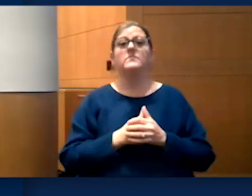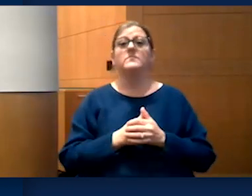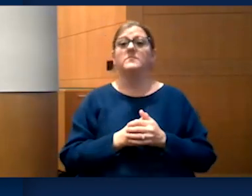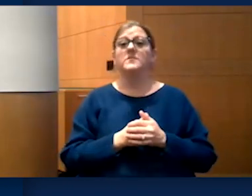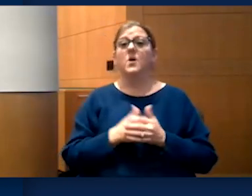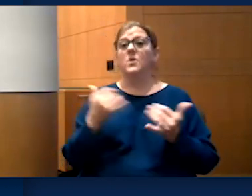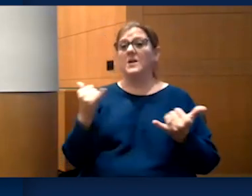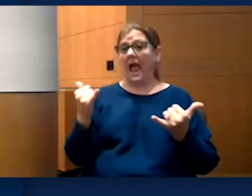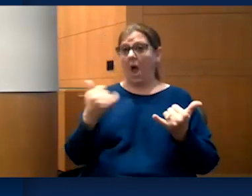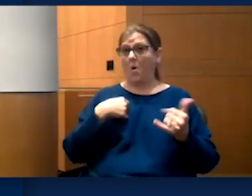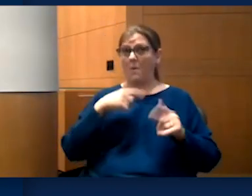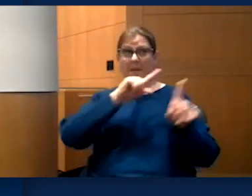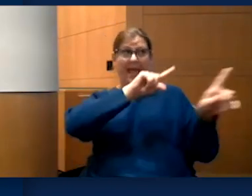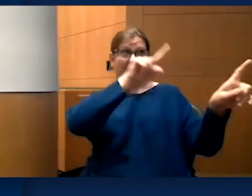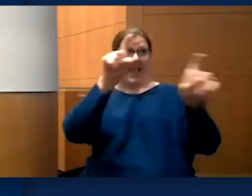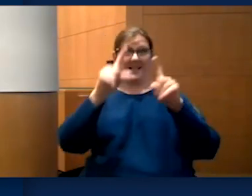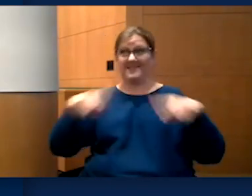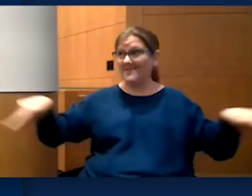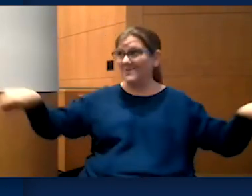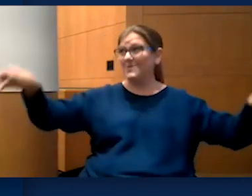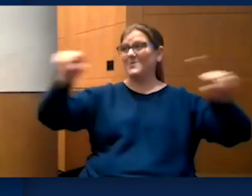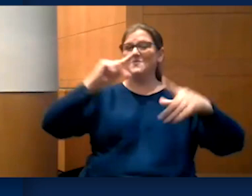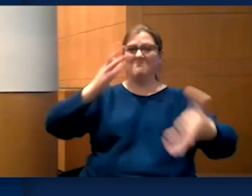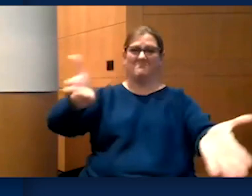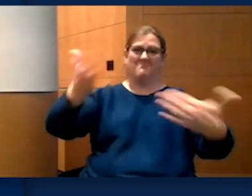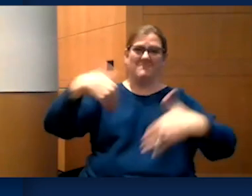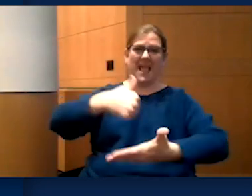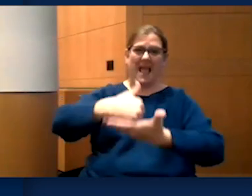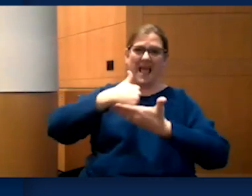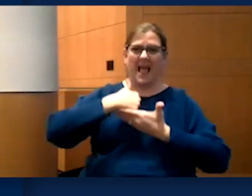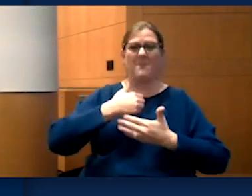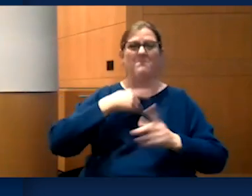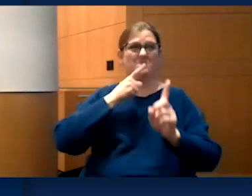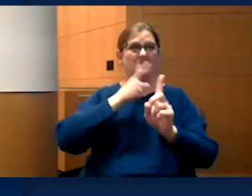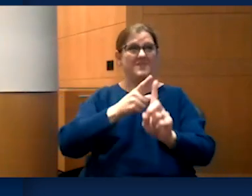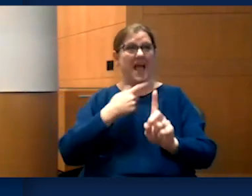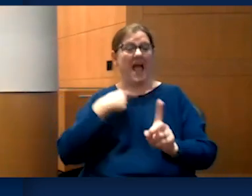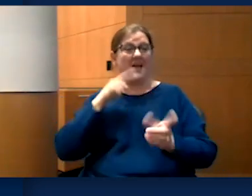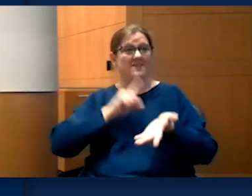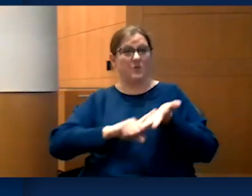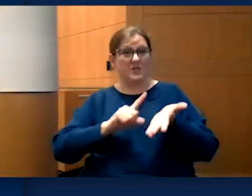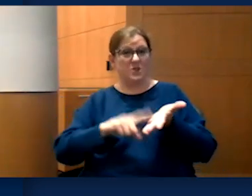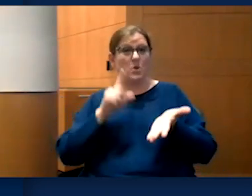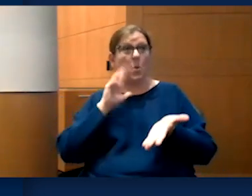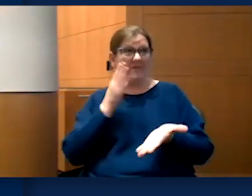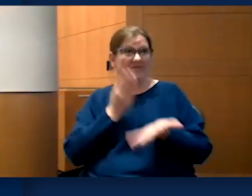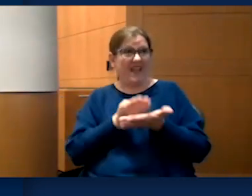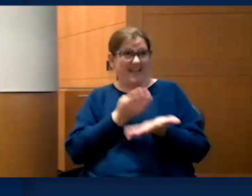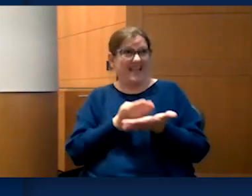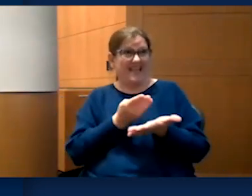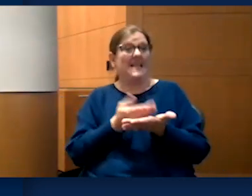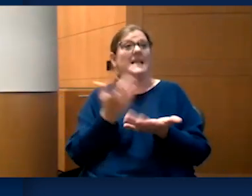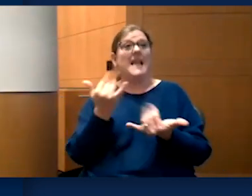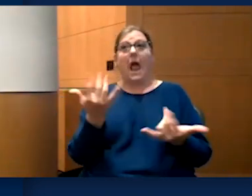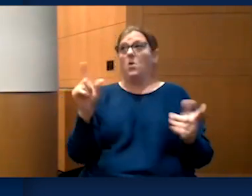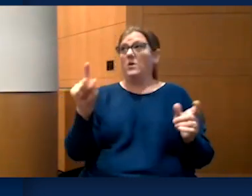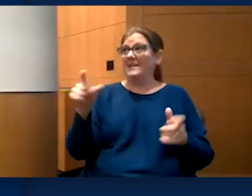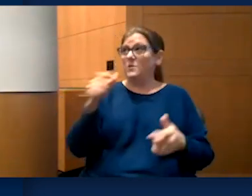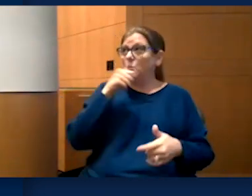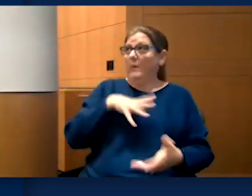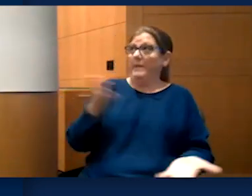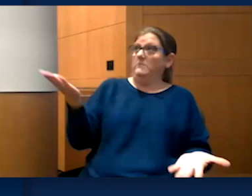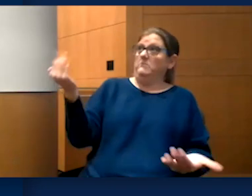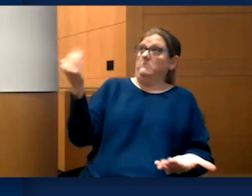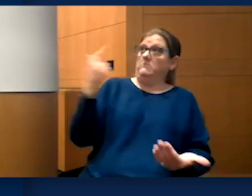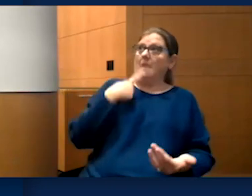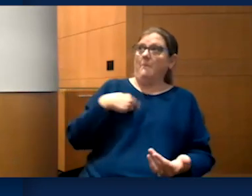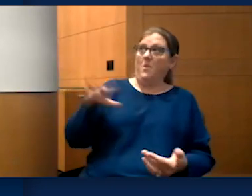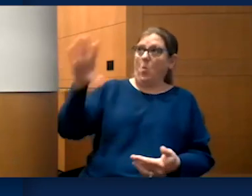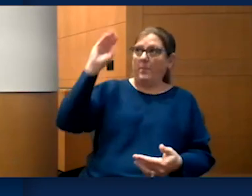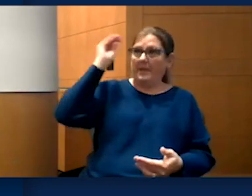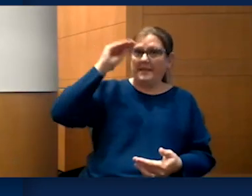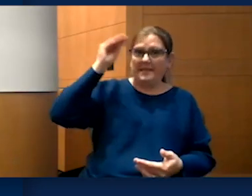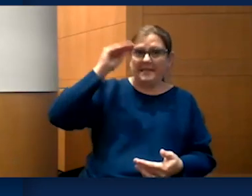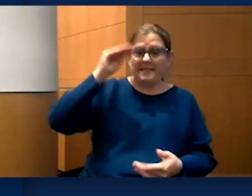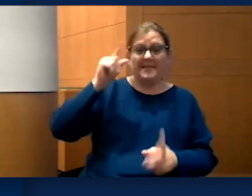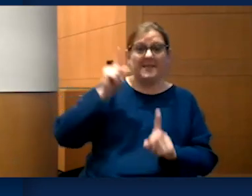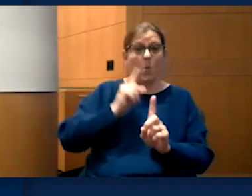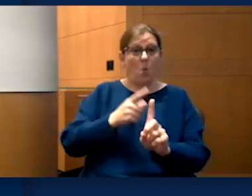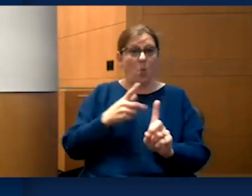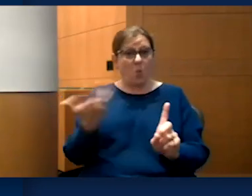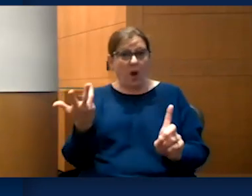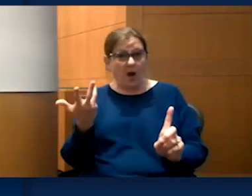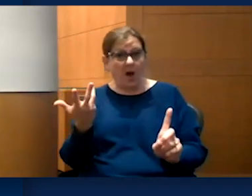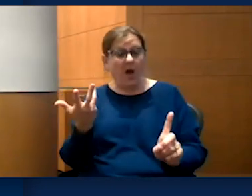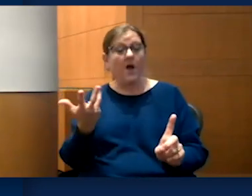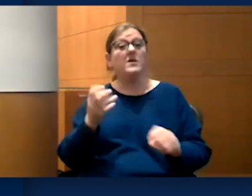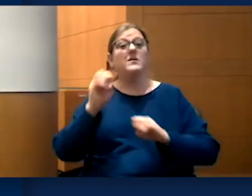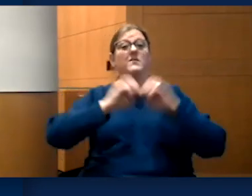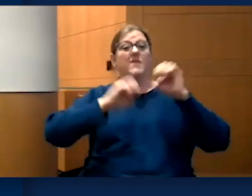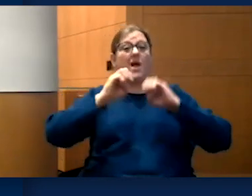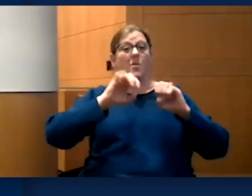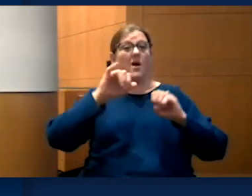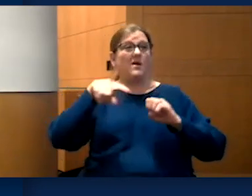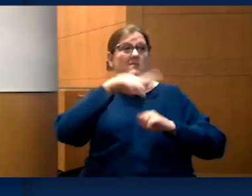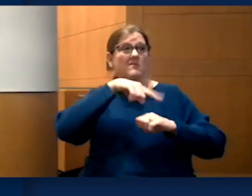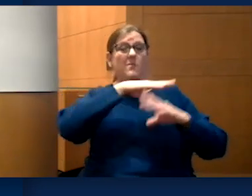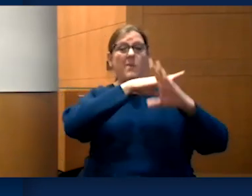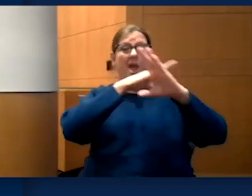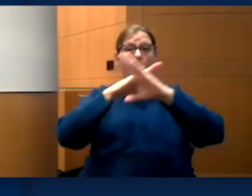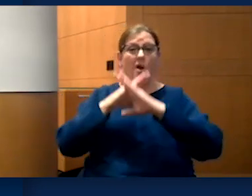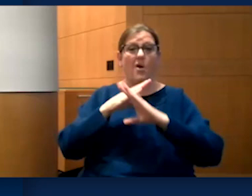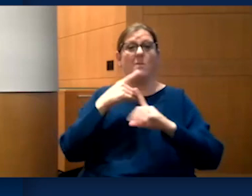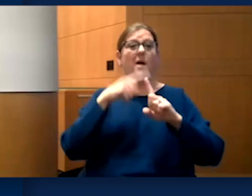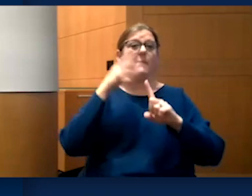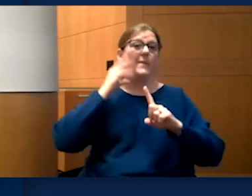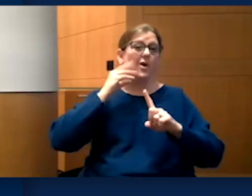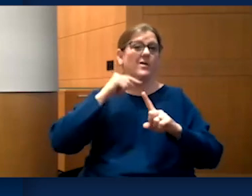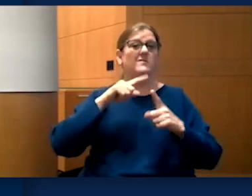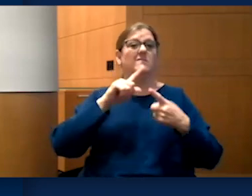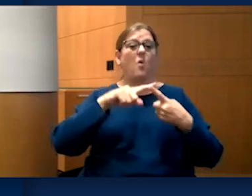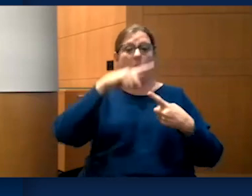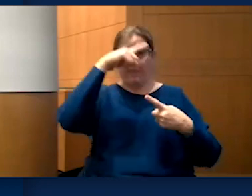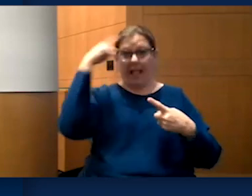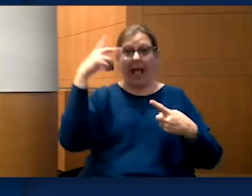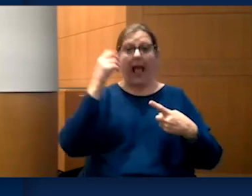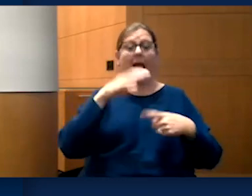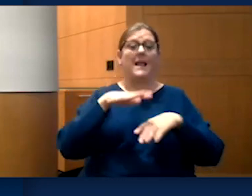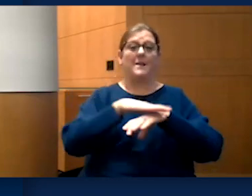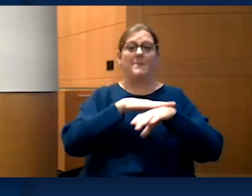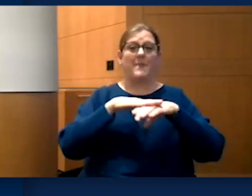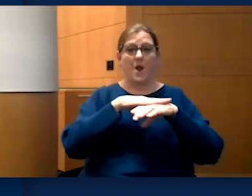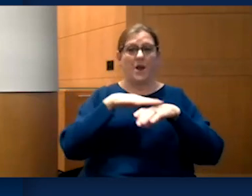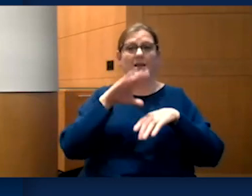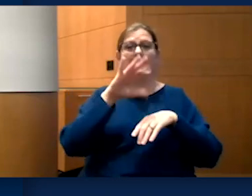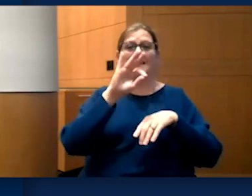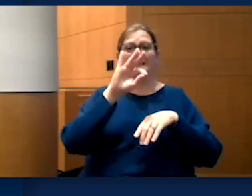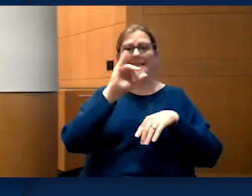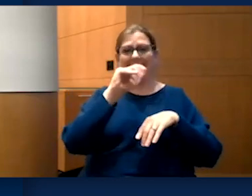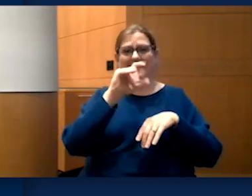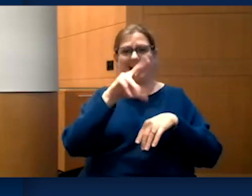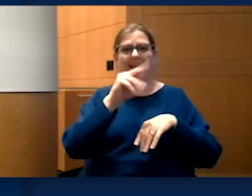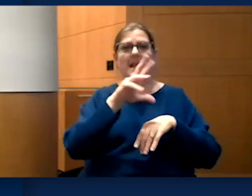So I am going to ask you for help. I told you we have this study that we have funded. We need women now to come tell us what they think. The aim of this work is to evaluate the barriers and experiences of Black and American Indian and Alaskan Native women with physical disabilities, specifically physical disabilities.